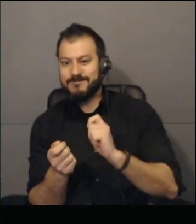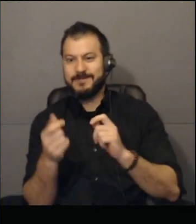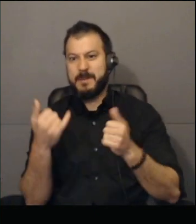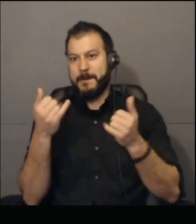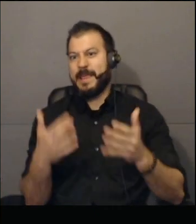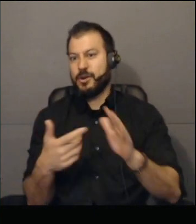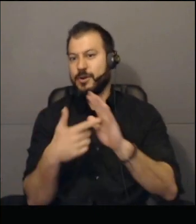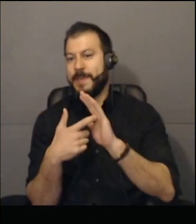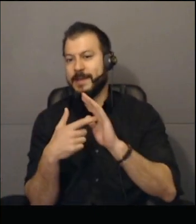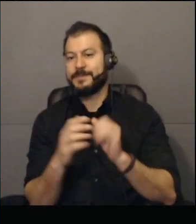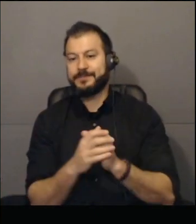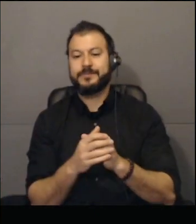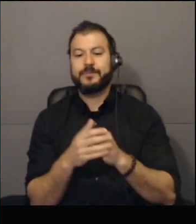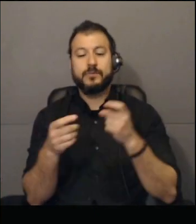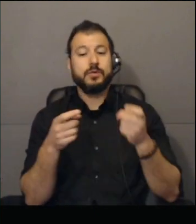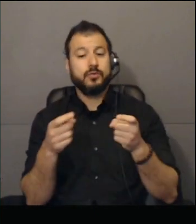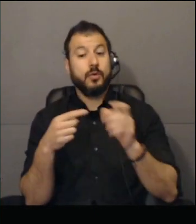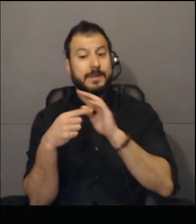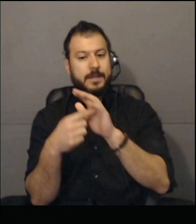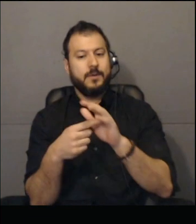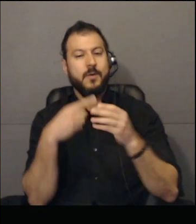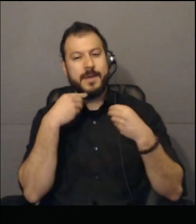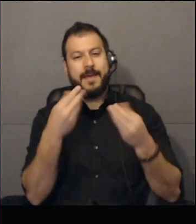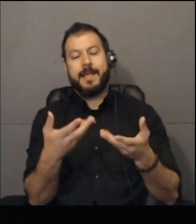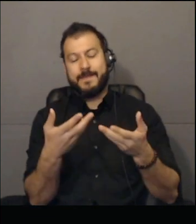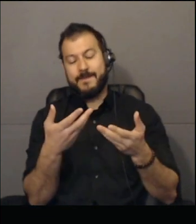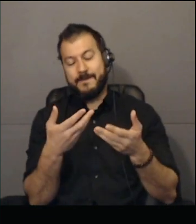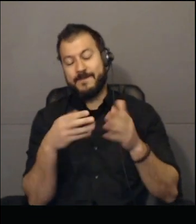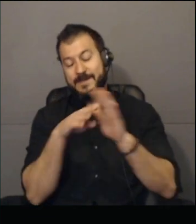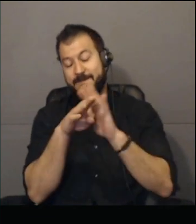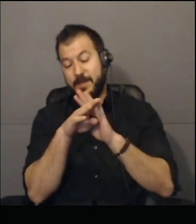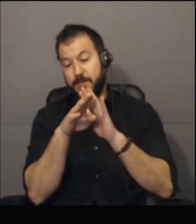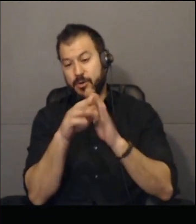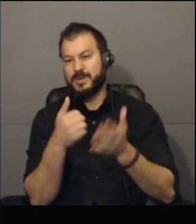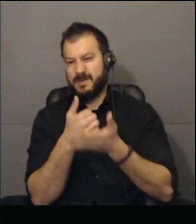The controls illustrated will help developers efficiently keep Game Server